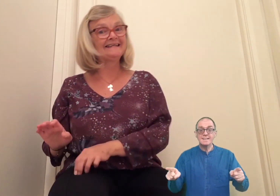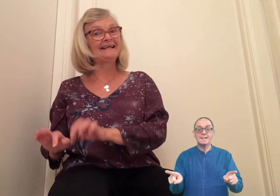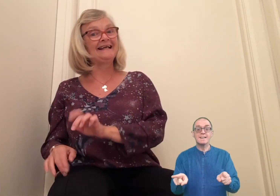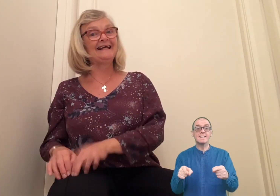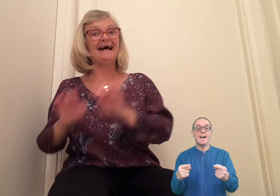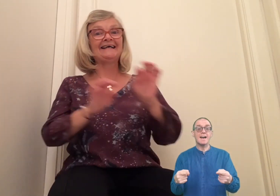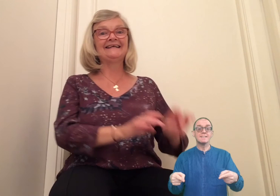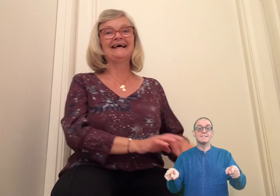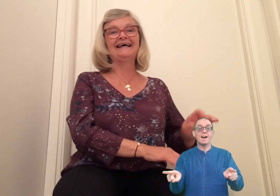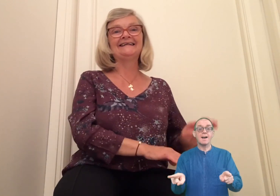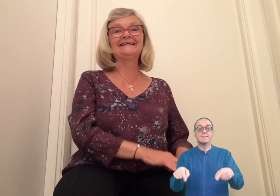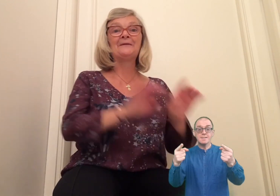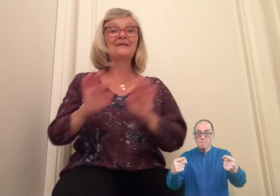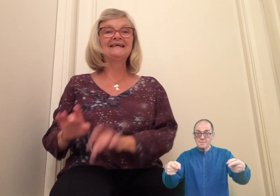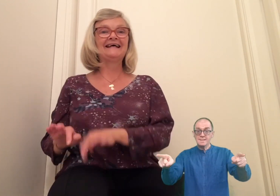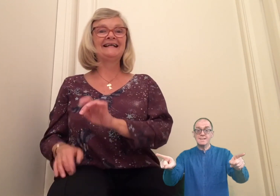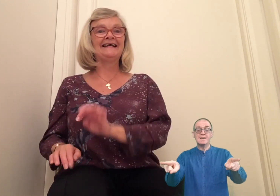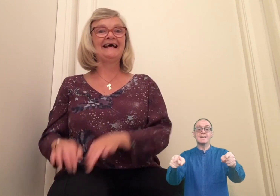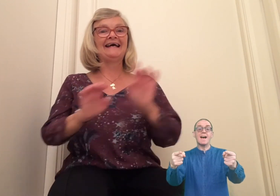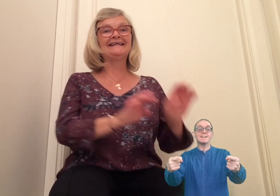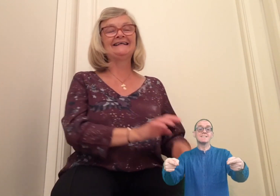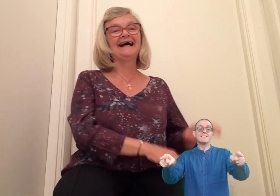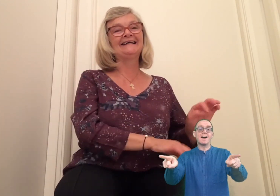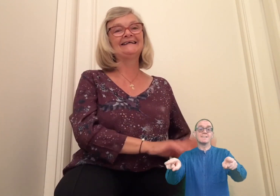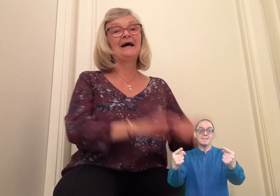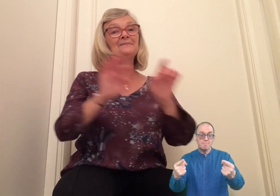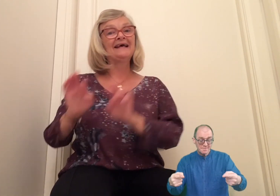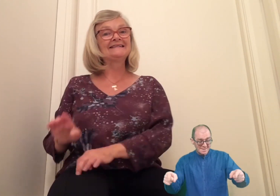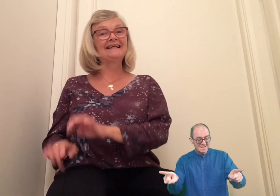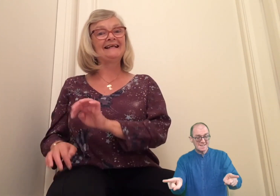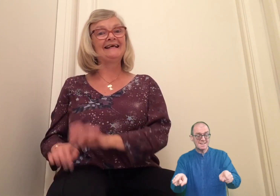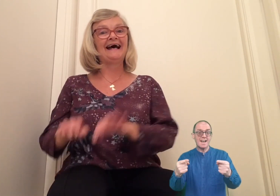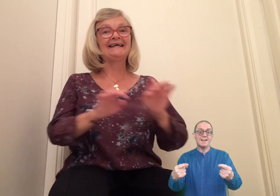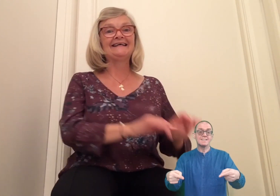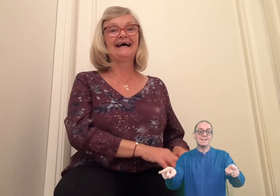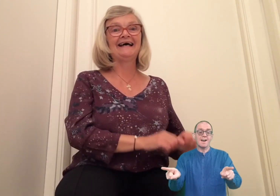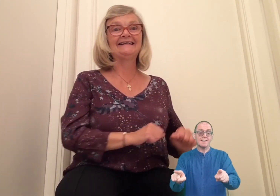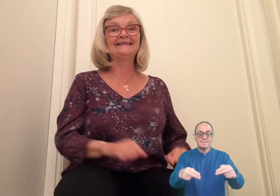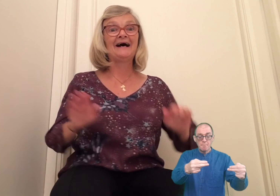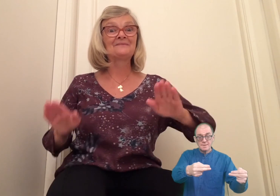Diddley di del diddle dum